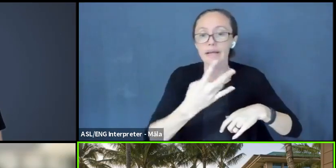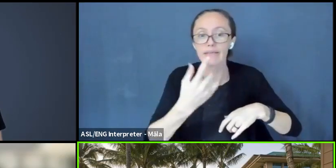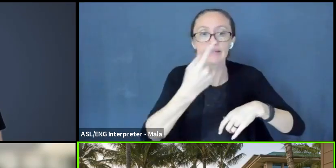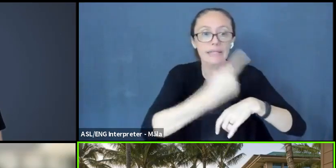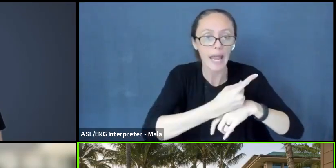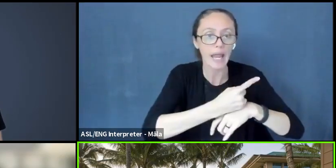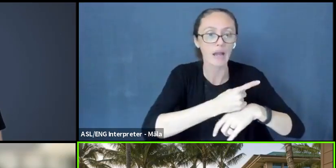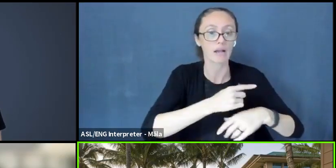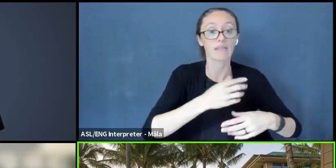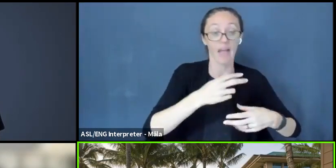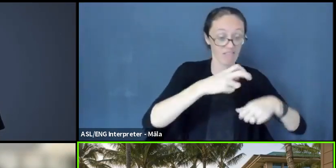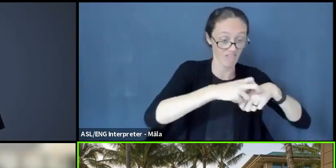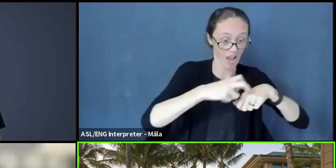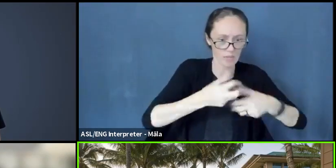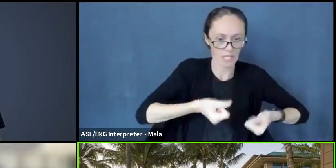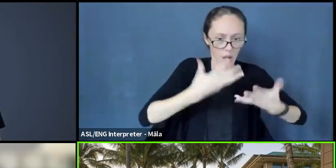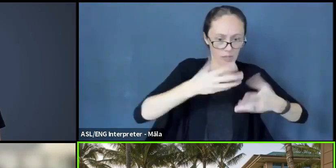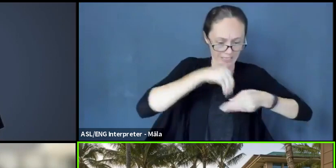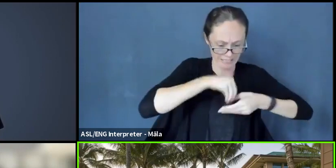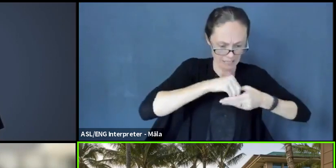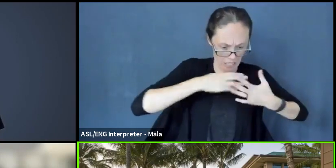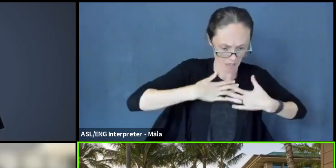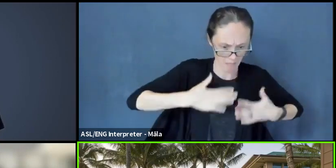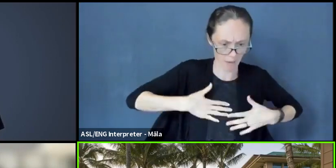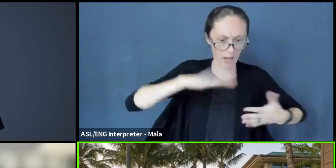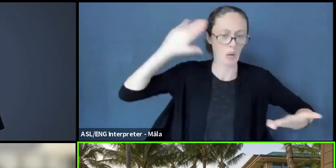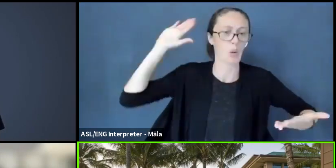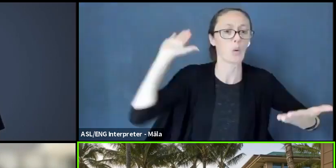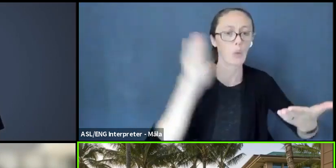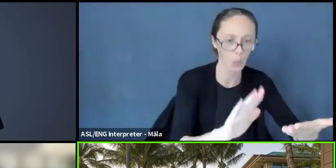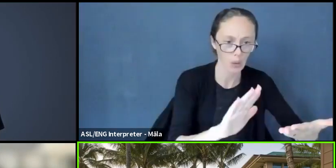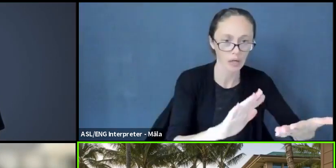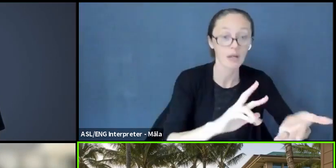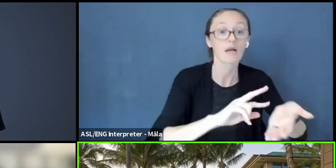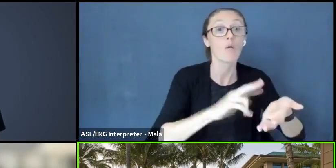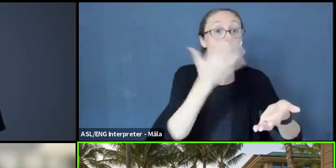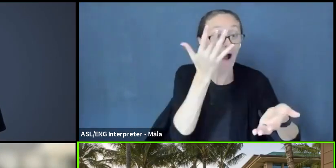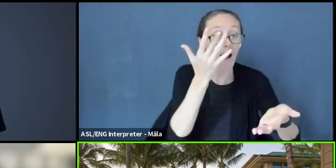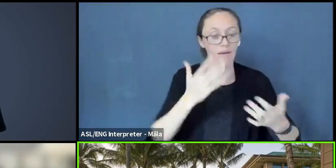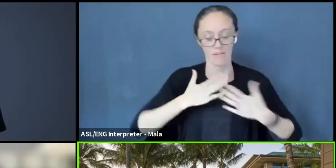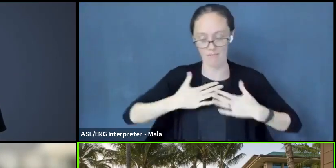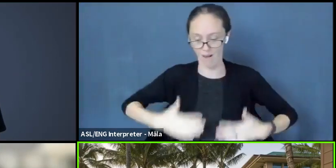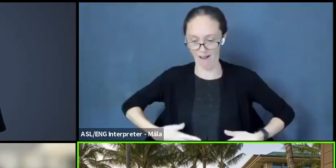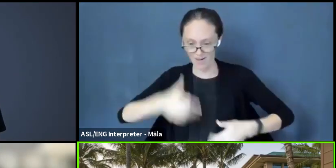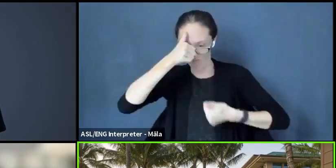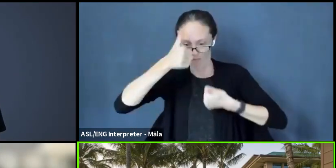their immune system remembers and is able to mount a very strong attack to that.